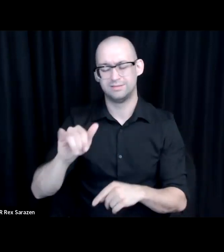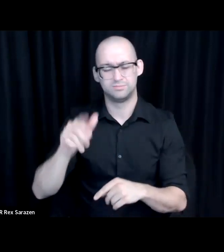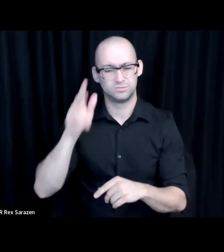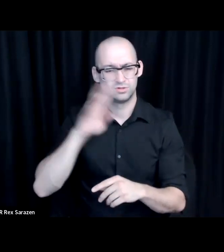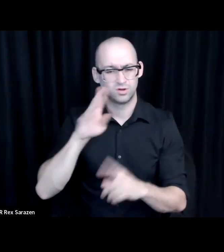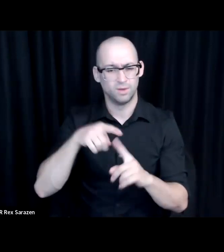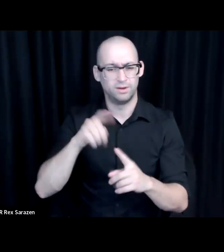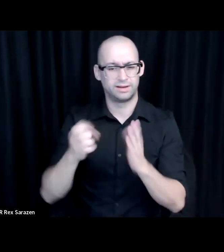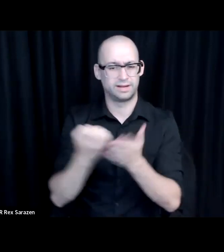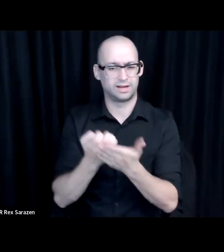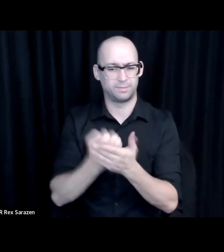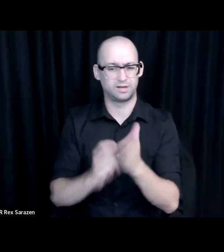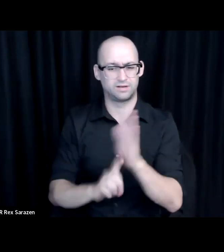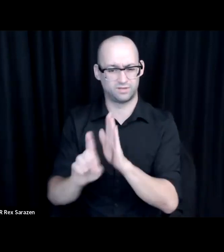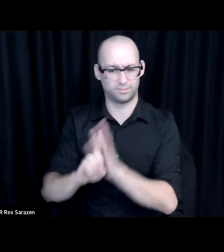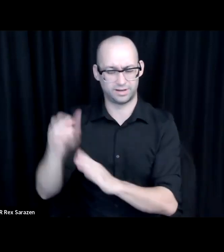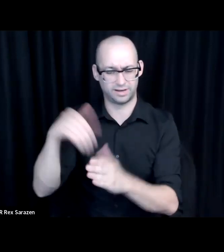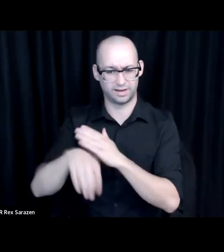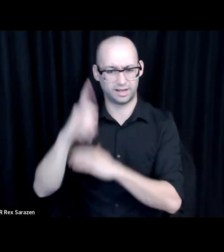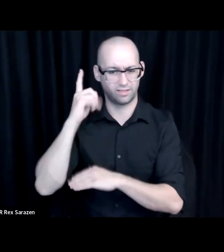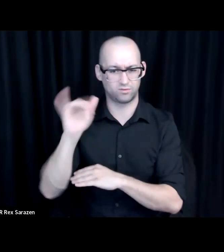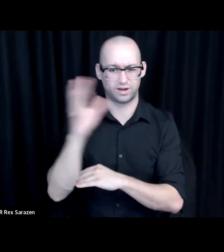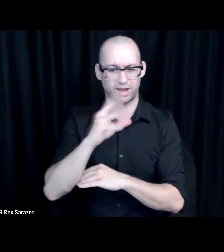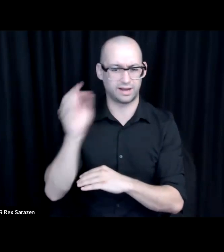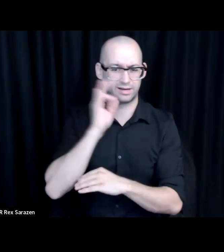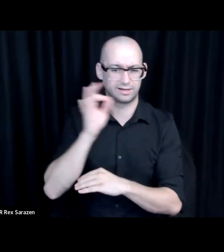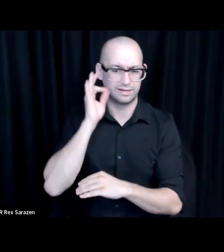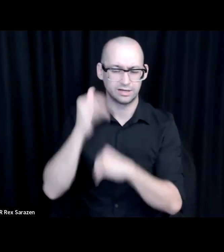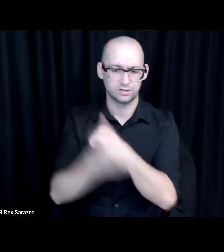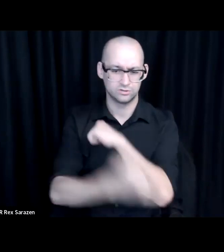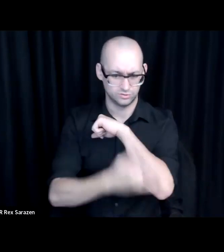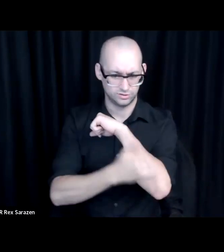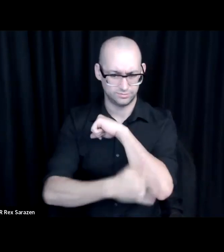in California Indian Country. So that's quite a lot of things, but I think at a baseline,